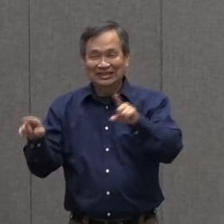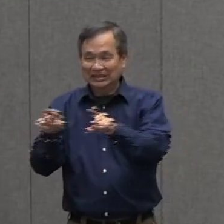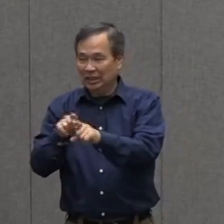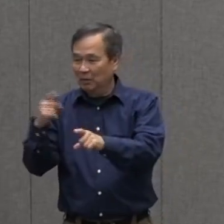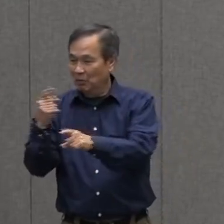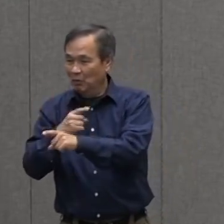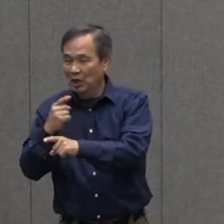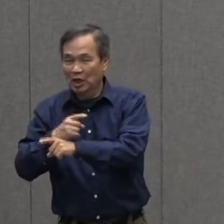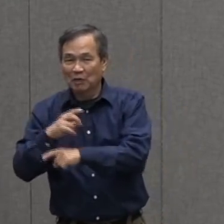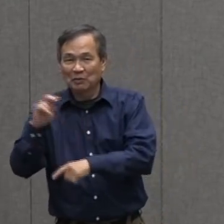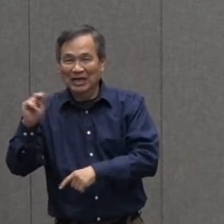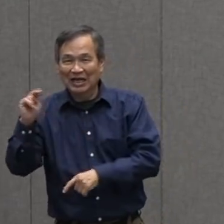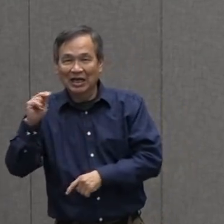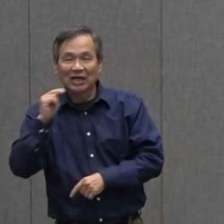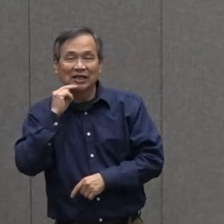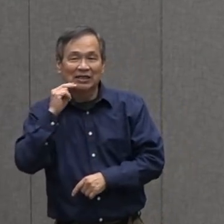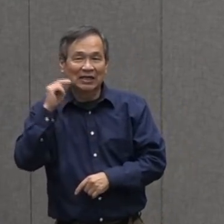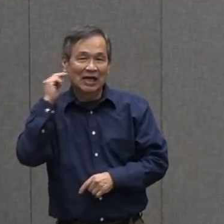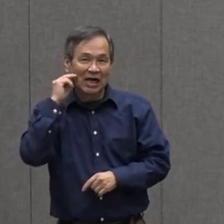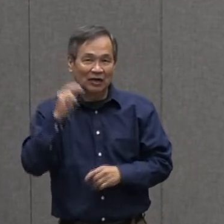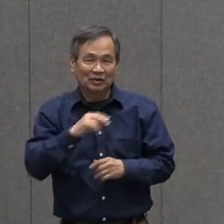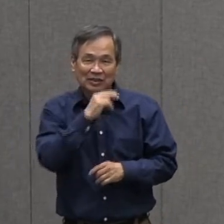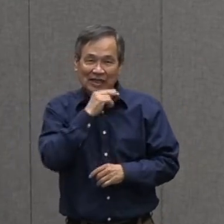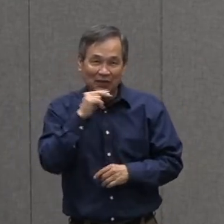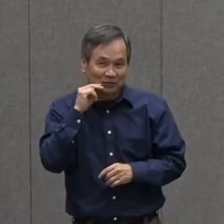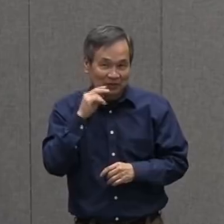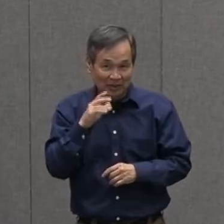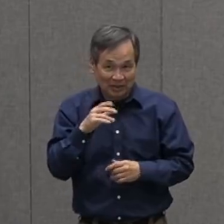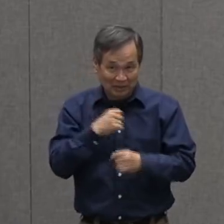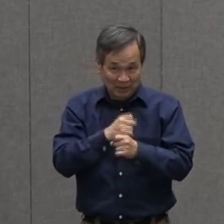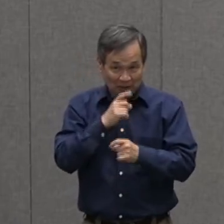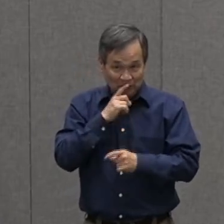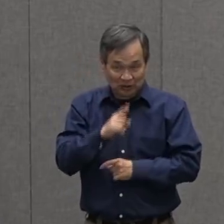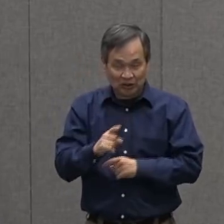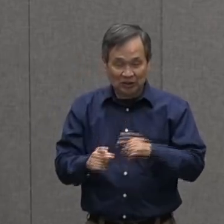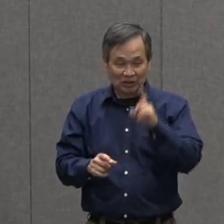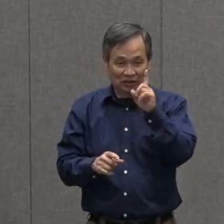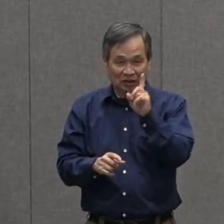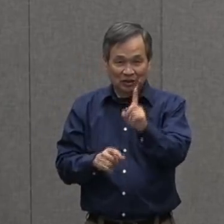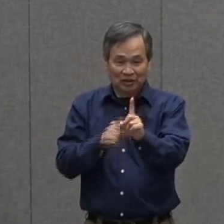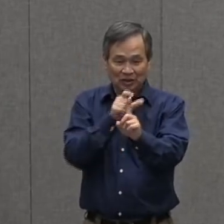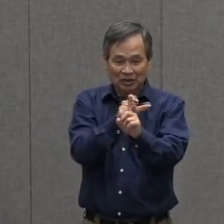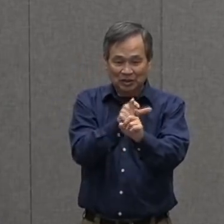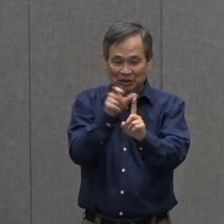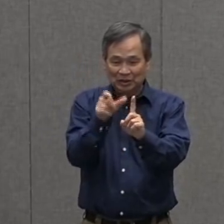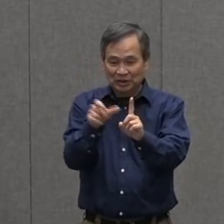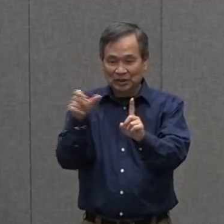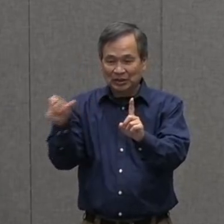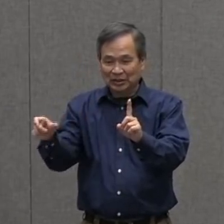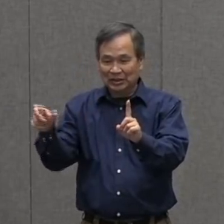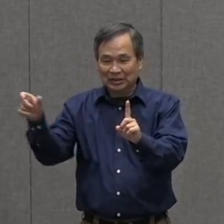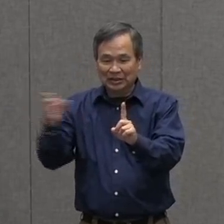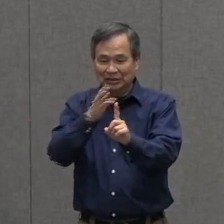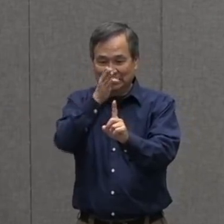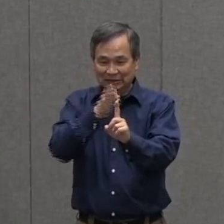Make sure you make those finger spaces in your sentences, and you put an end mark, period, comma,